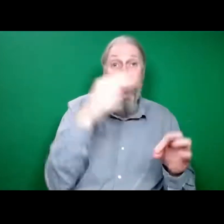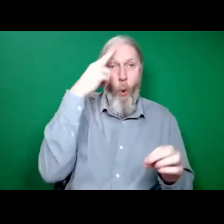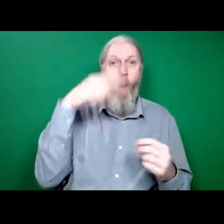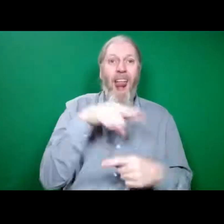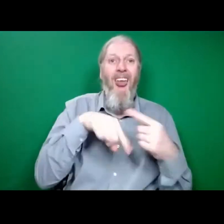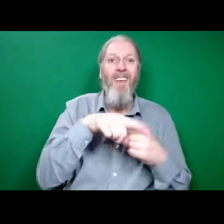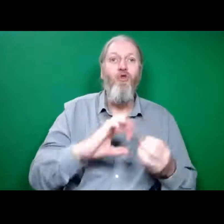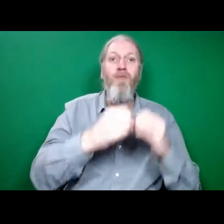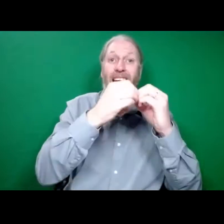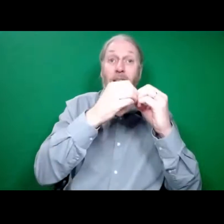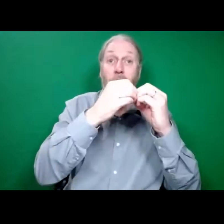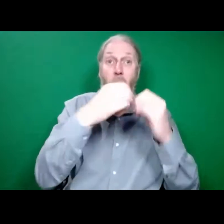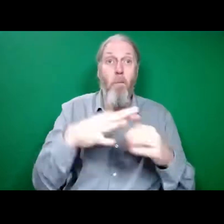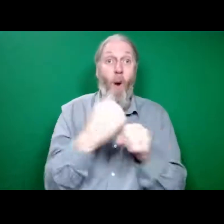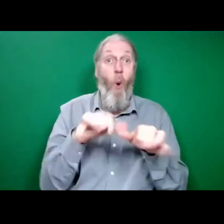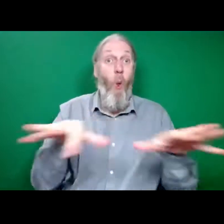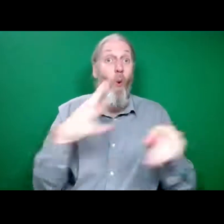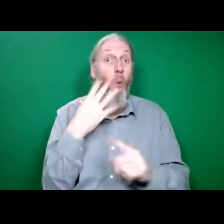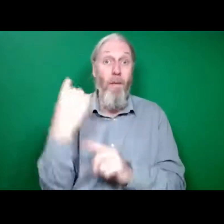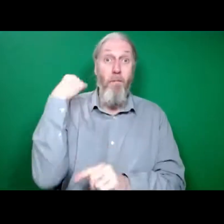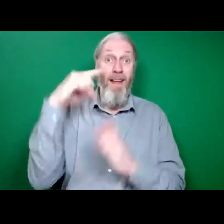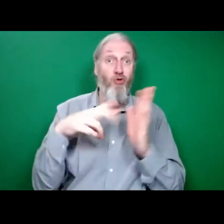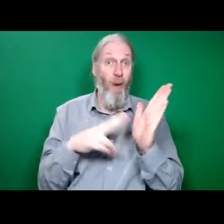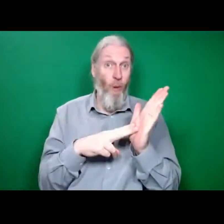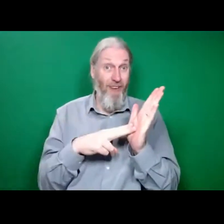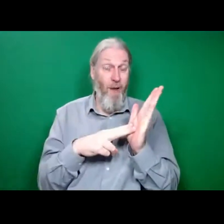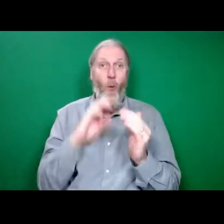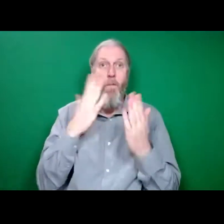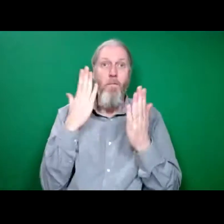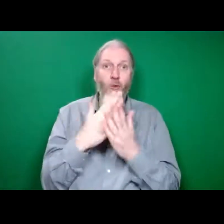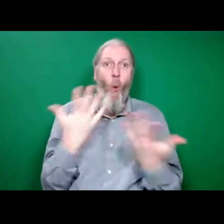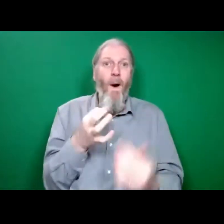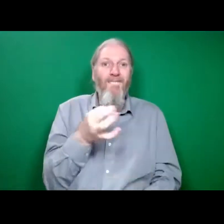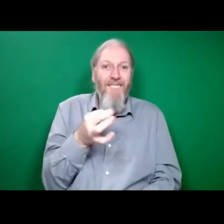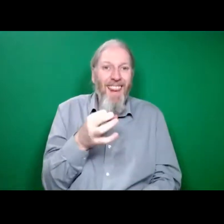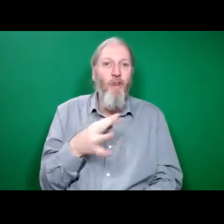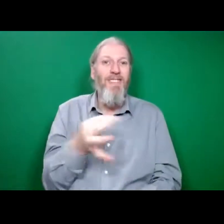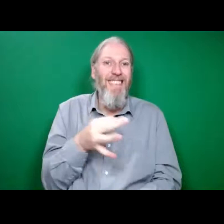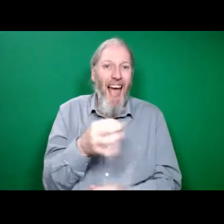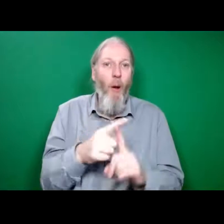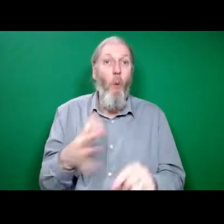culture and creativity to make a real lasting and positive change to high streets across the South East